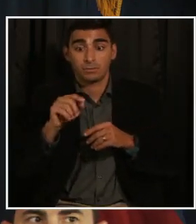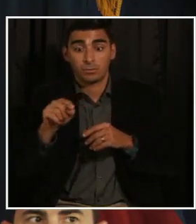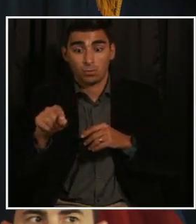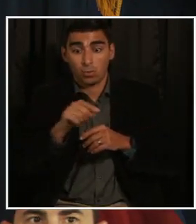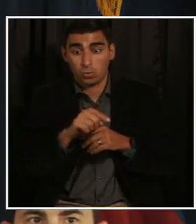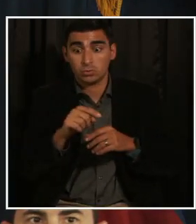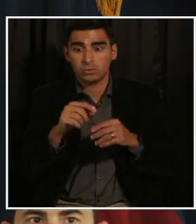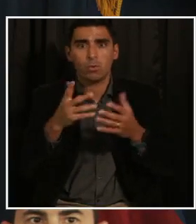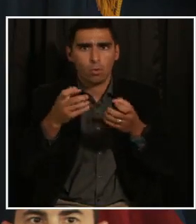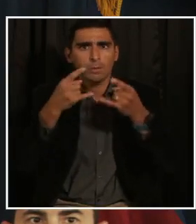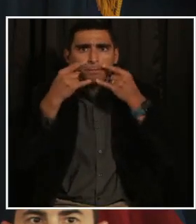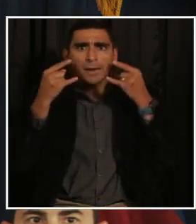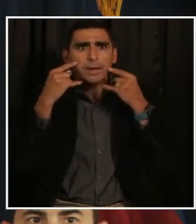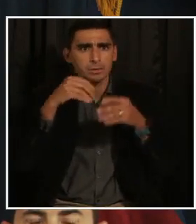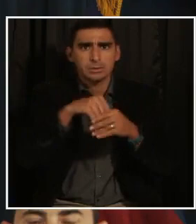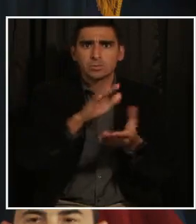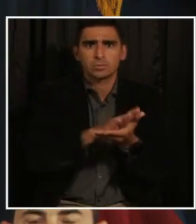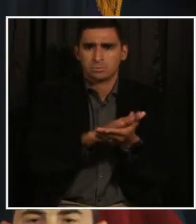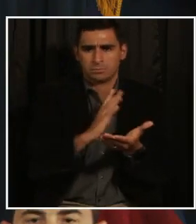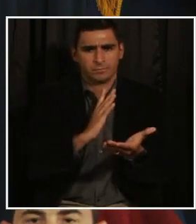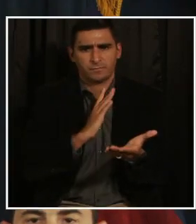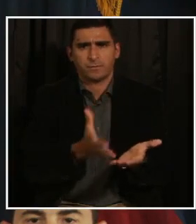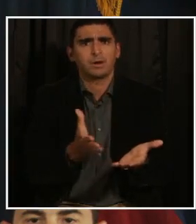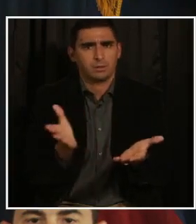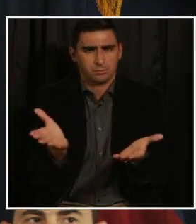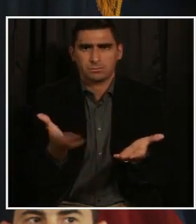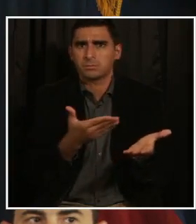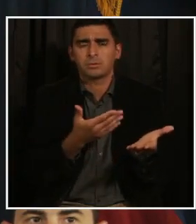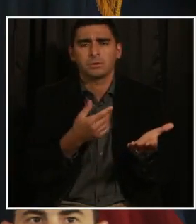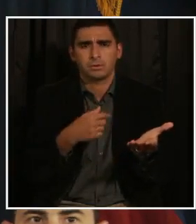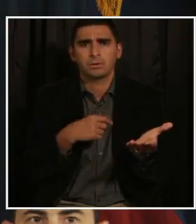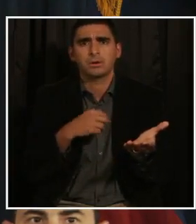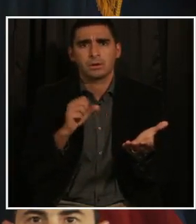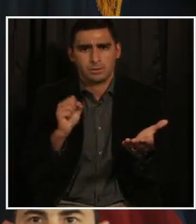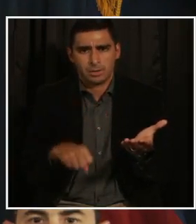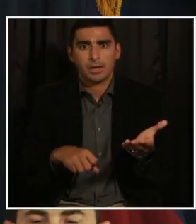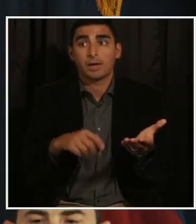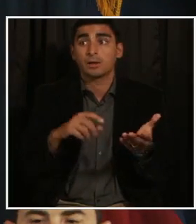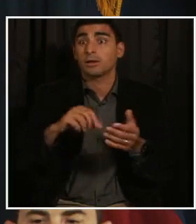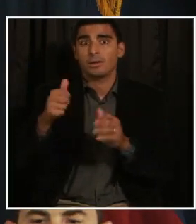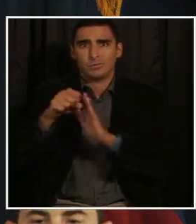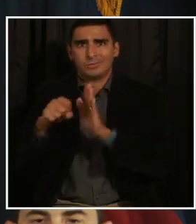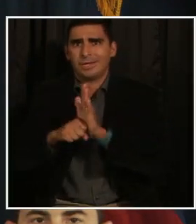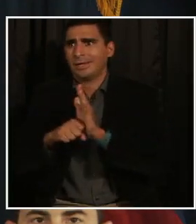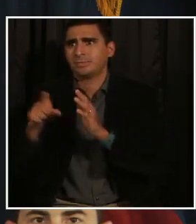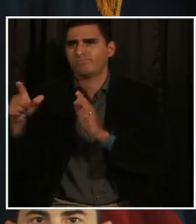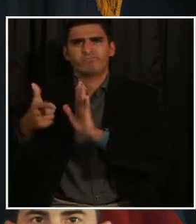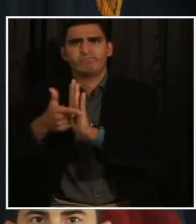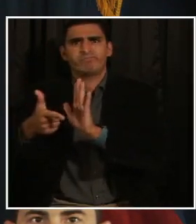we have not in any form taken the steps that some states have to prevent mask wearing requirements